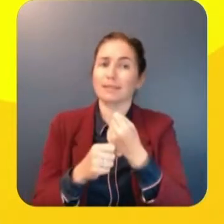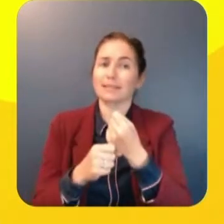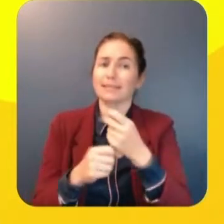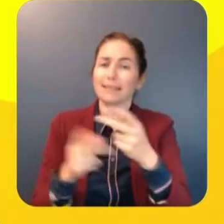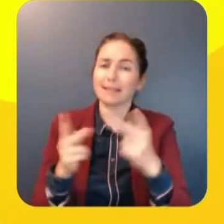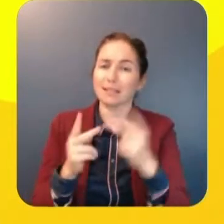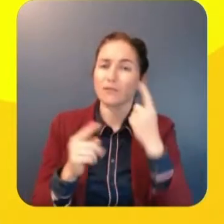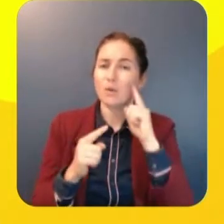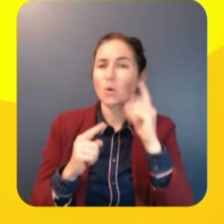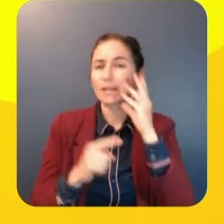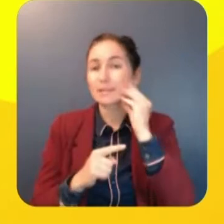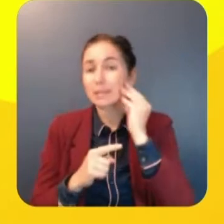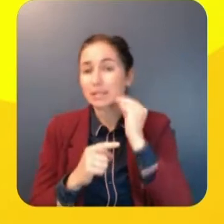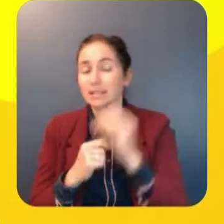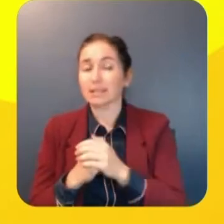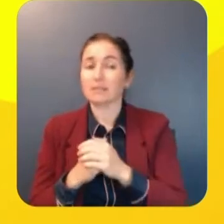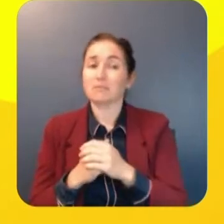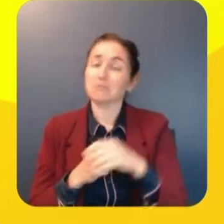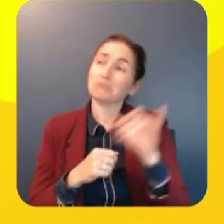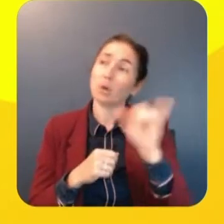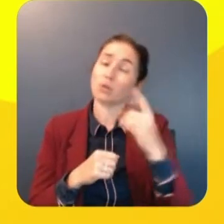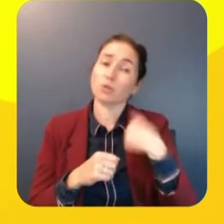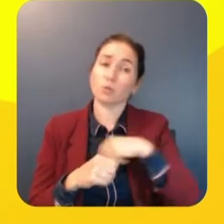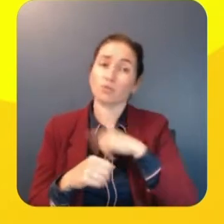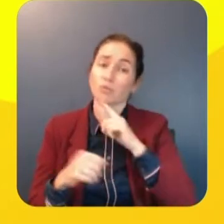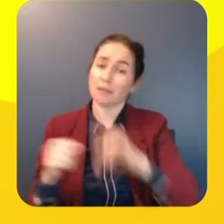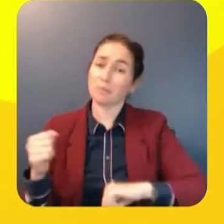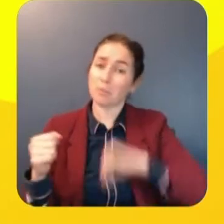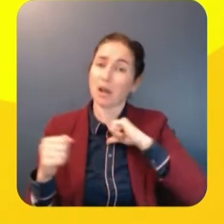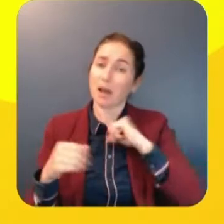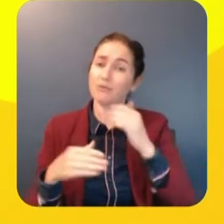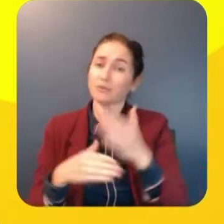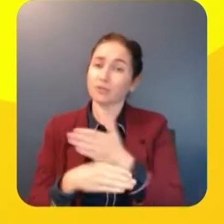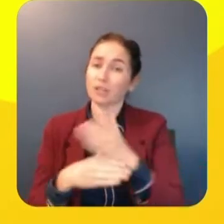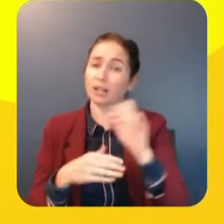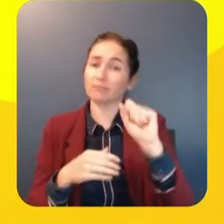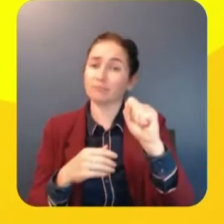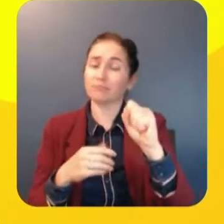So we do also and we're proud of sharing our data publicly and